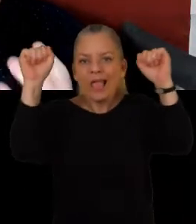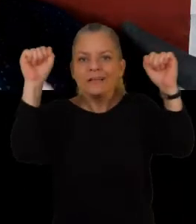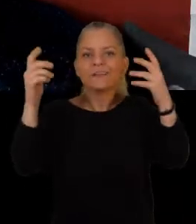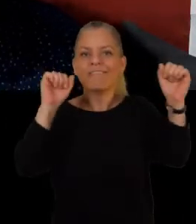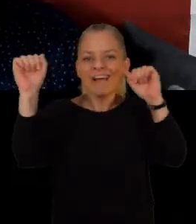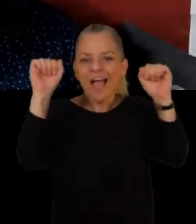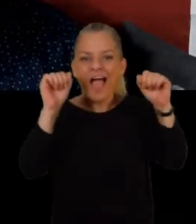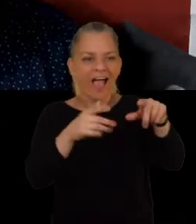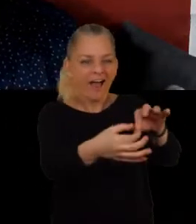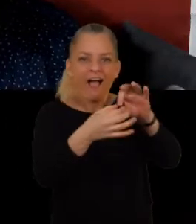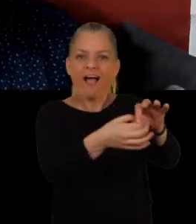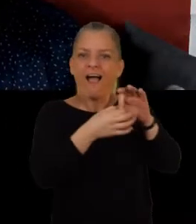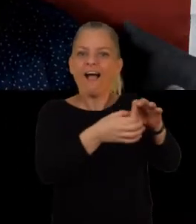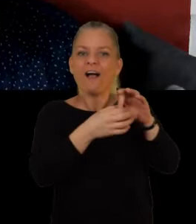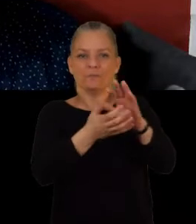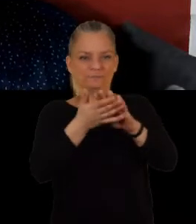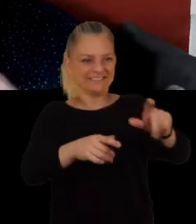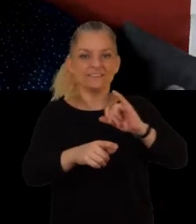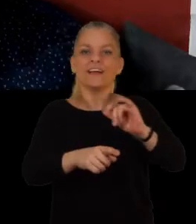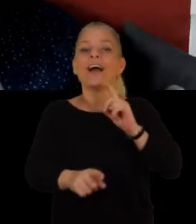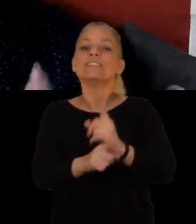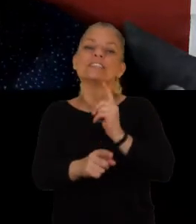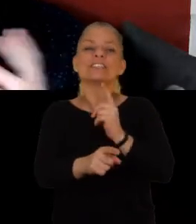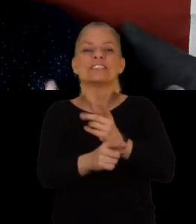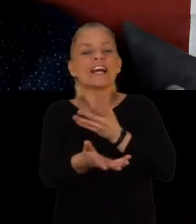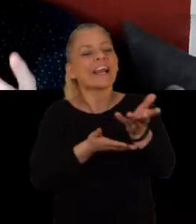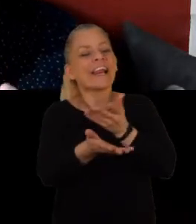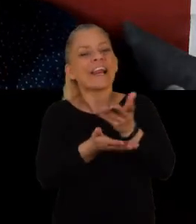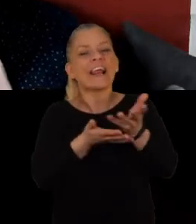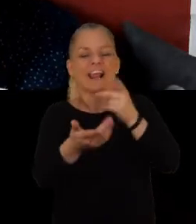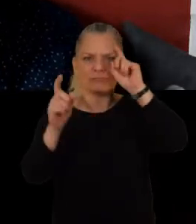our cheerleaders and um and sometimes that was just having a chit chat around